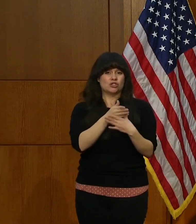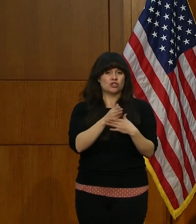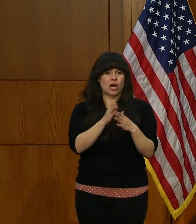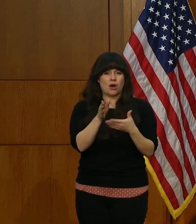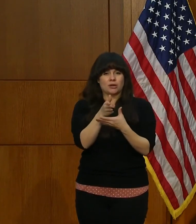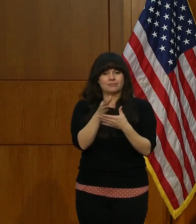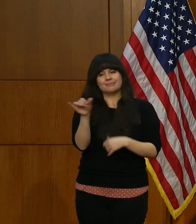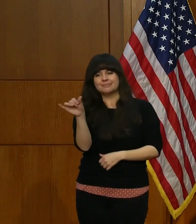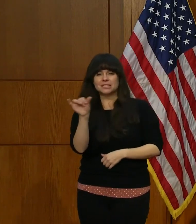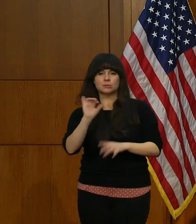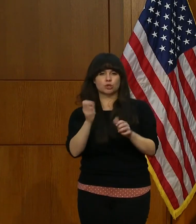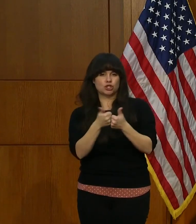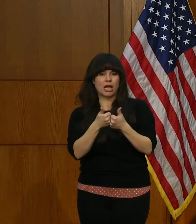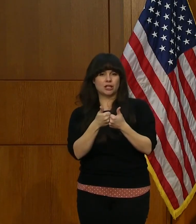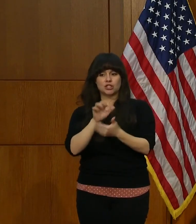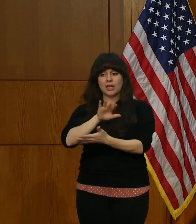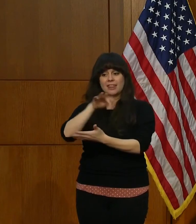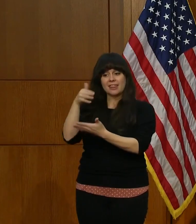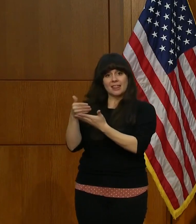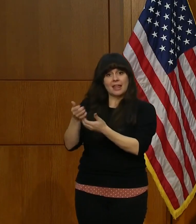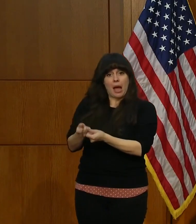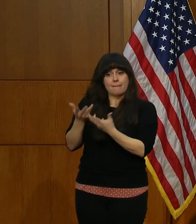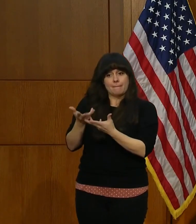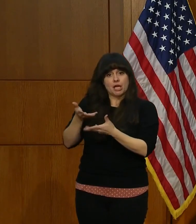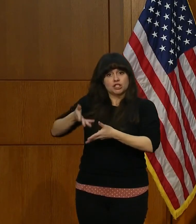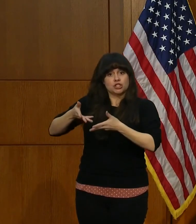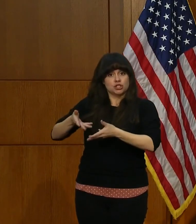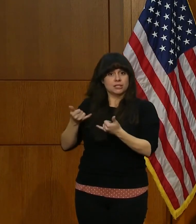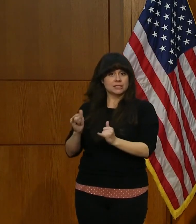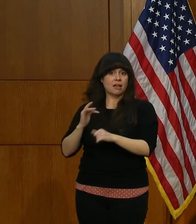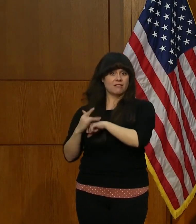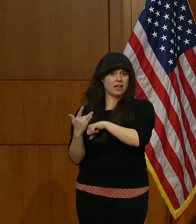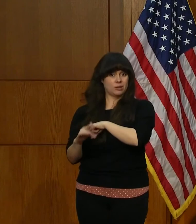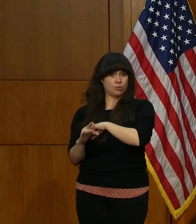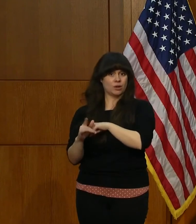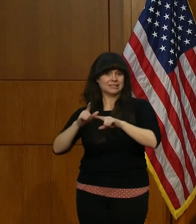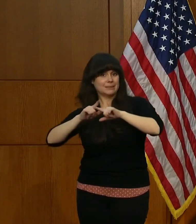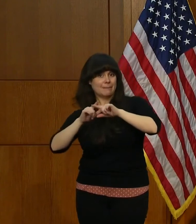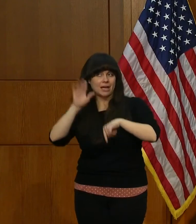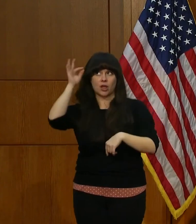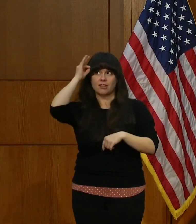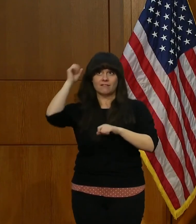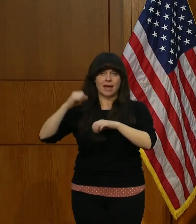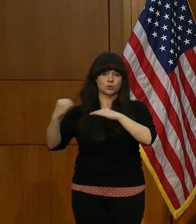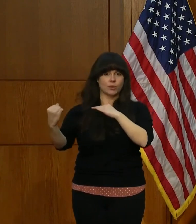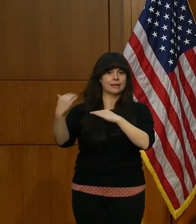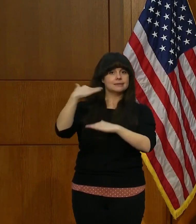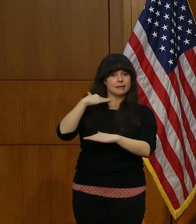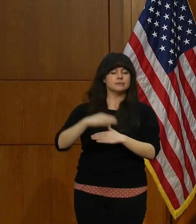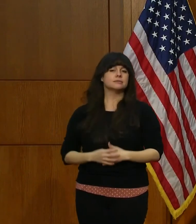INTO OUR EFFORTS. WE NOW SHARE A COMMON CHALLENGE. A LIMITED INVENTORY OF VACCINE DOSES BASED ON WHAT THE FEDERAL